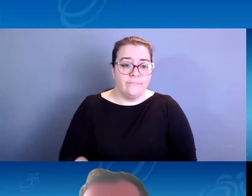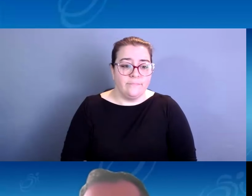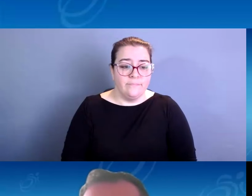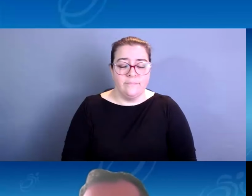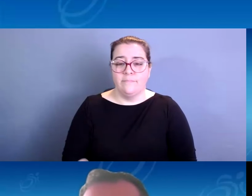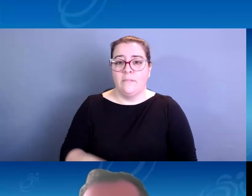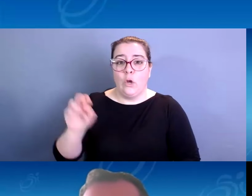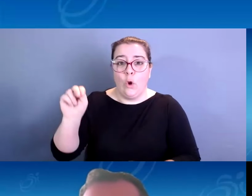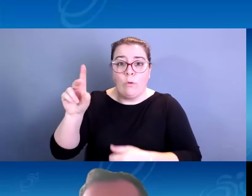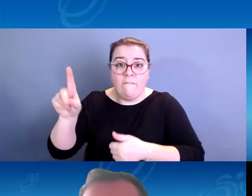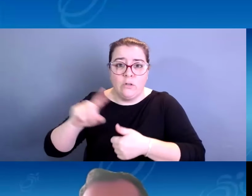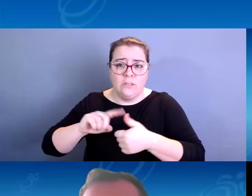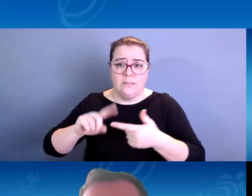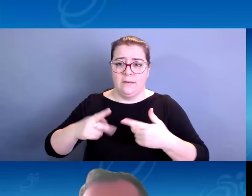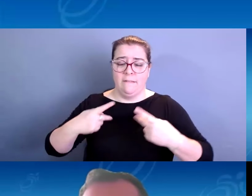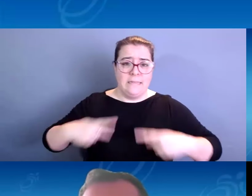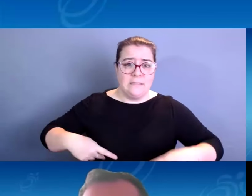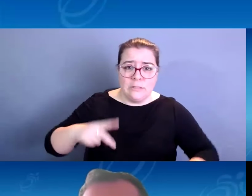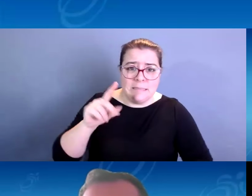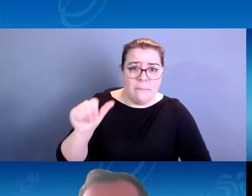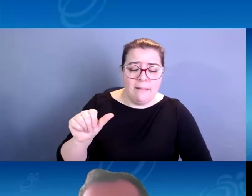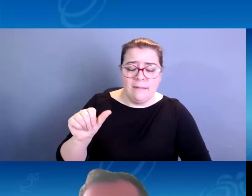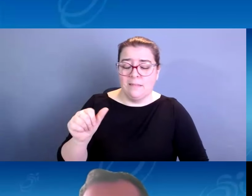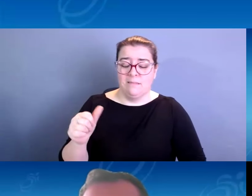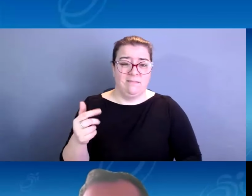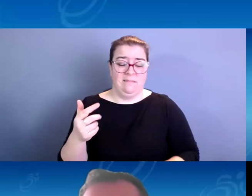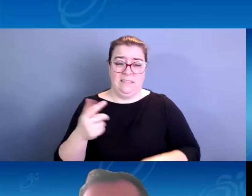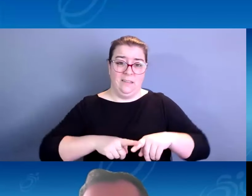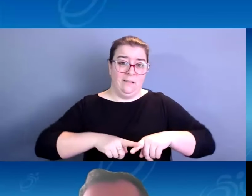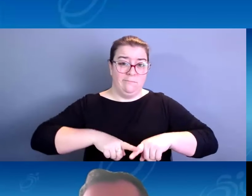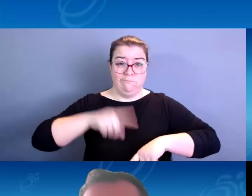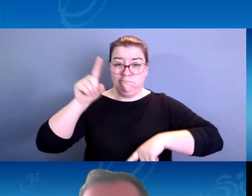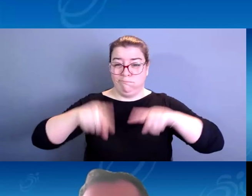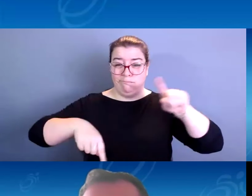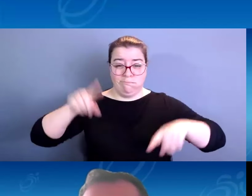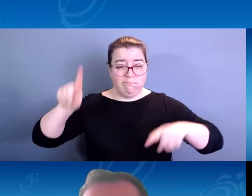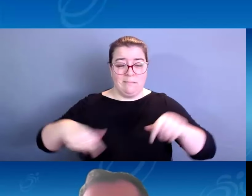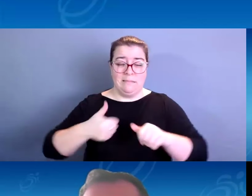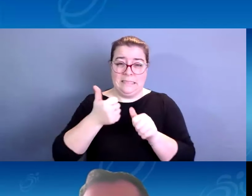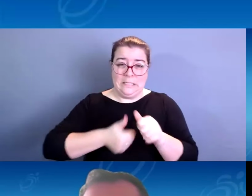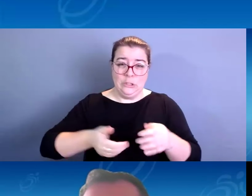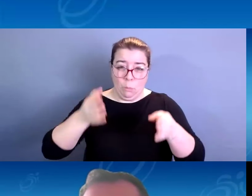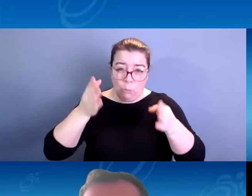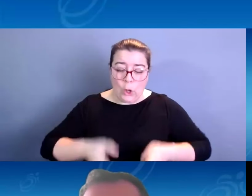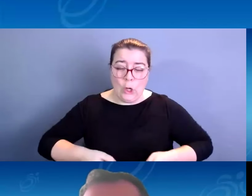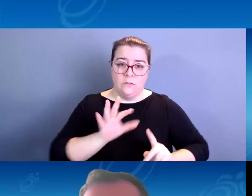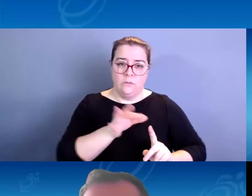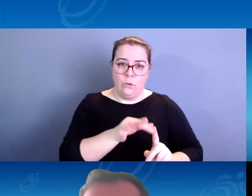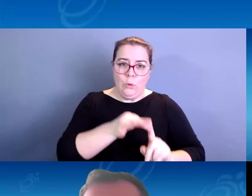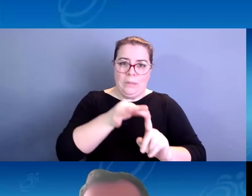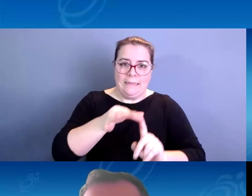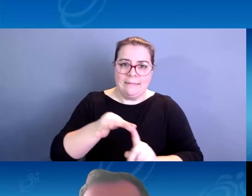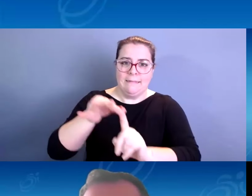the case may be, it's different for each unique individual. And I, I reread the question through the Q&A